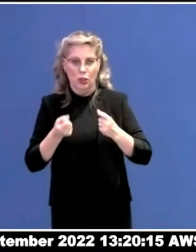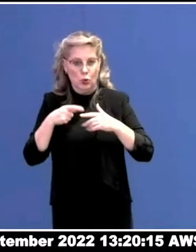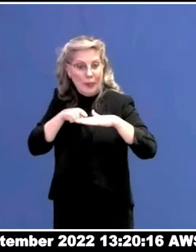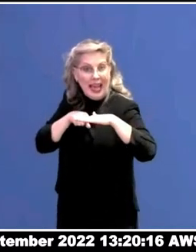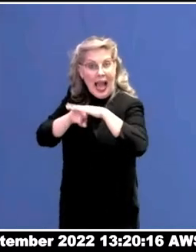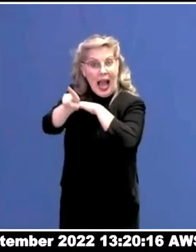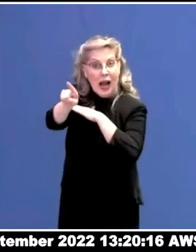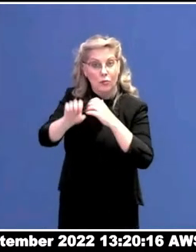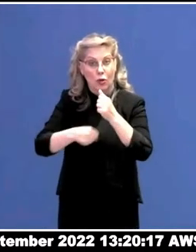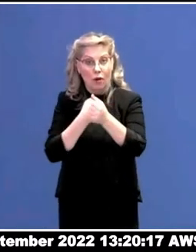group called Yeehaa.